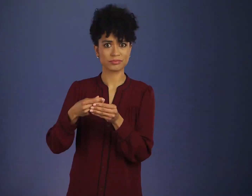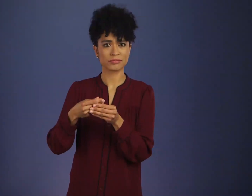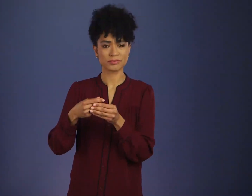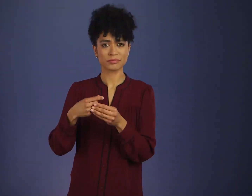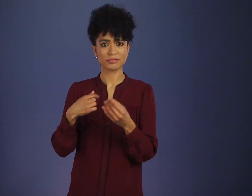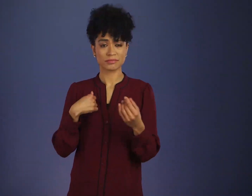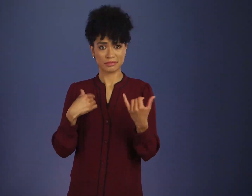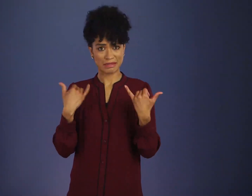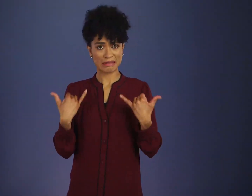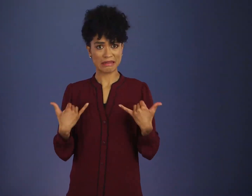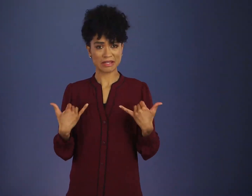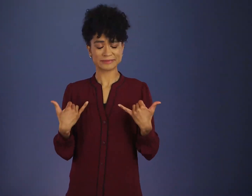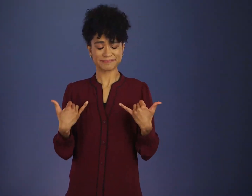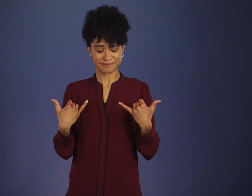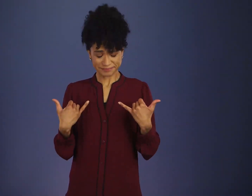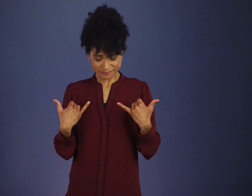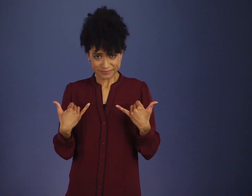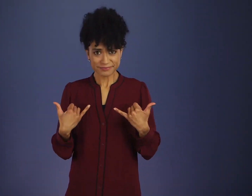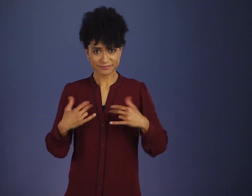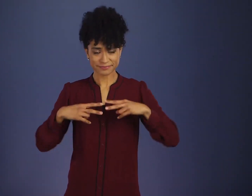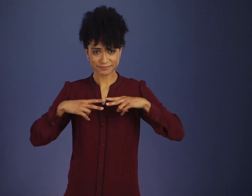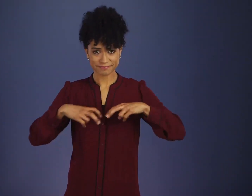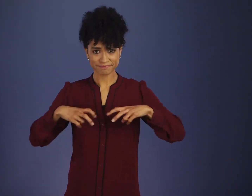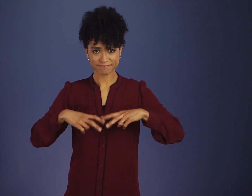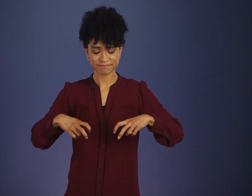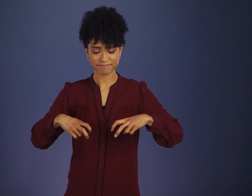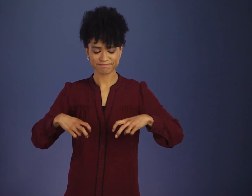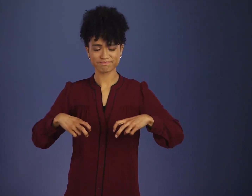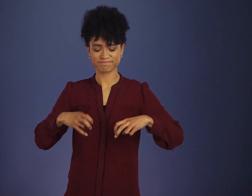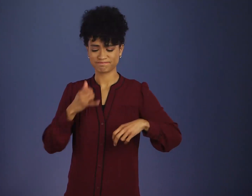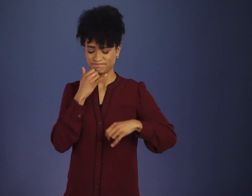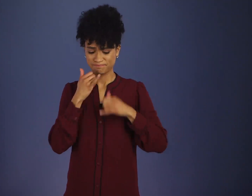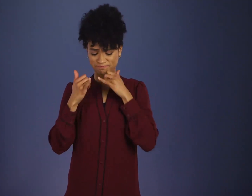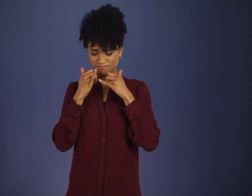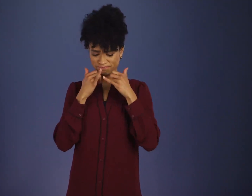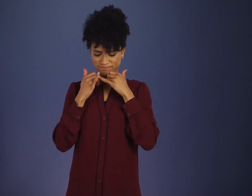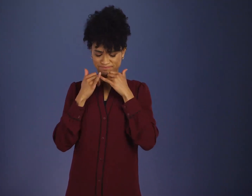“Made a searching and fearless moral inventory of ourselves.”